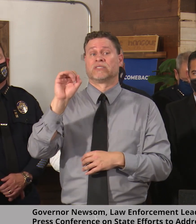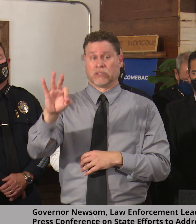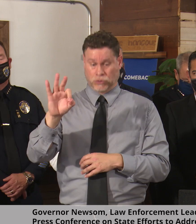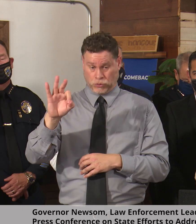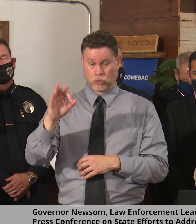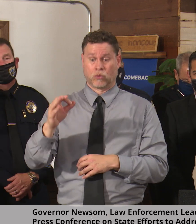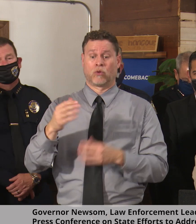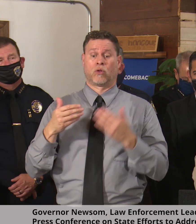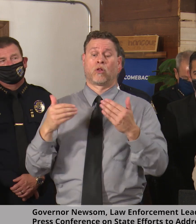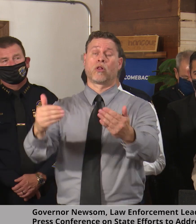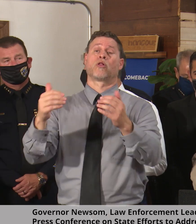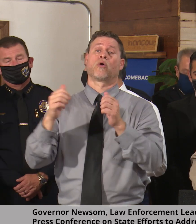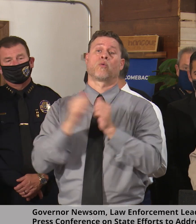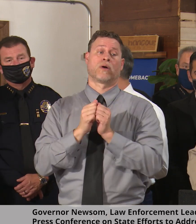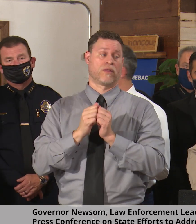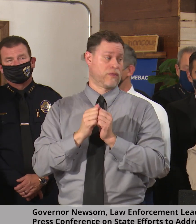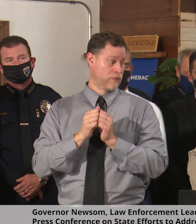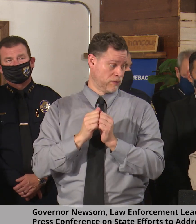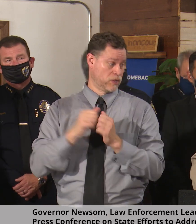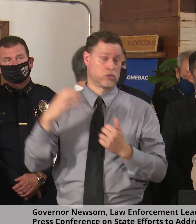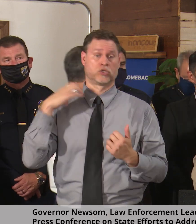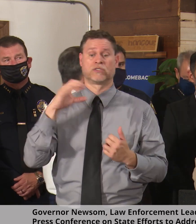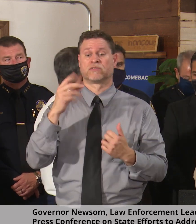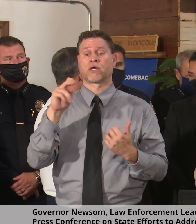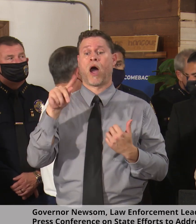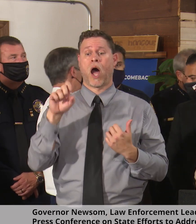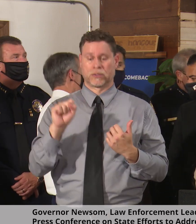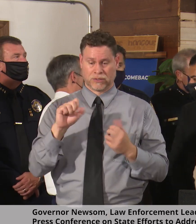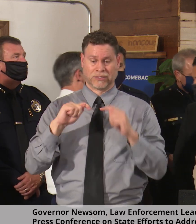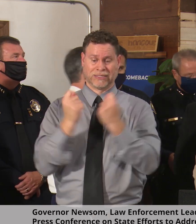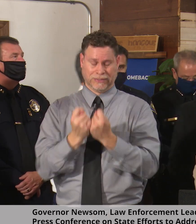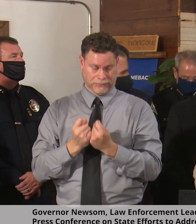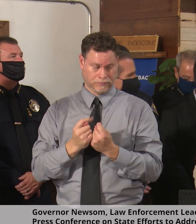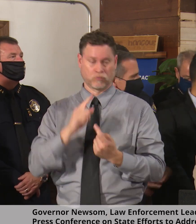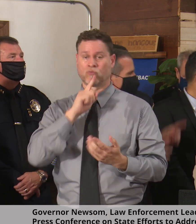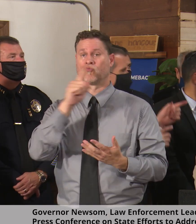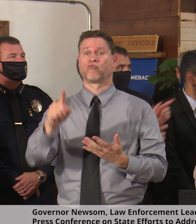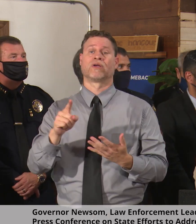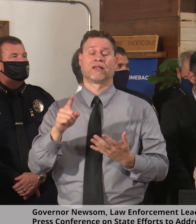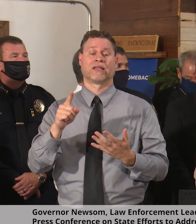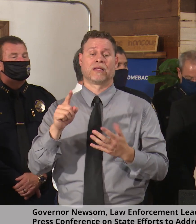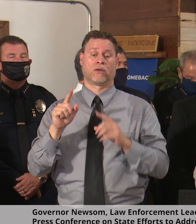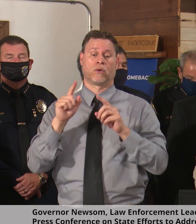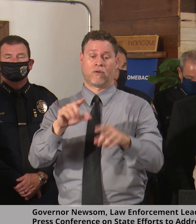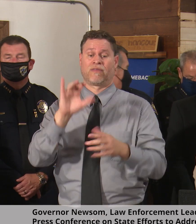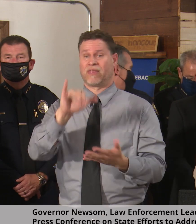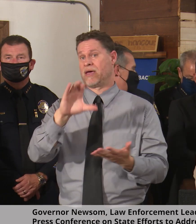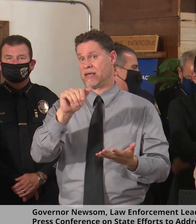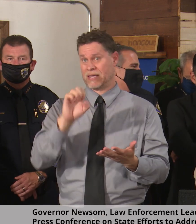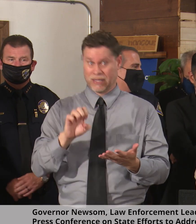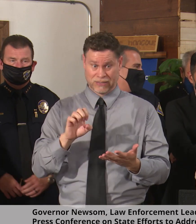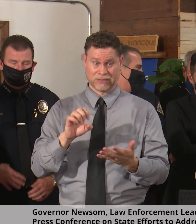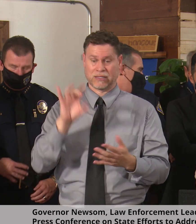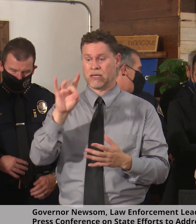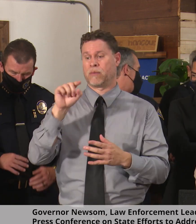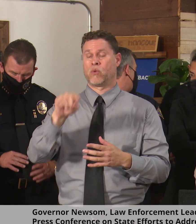along with with chief Scott's team. We really we went over that case, netted about 8.1 million